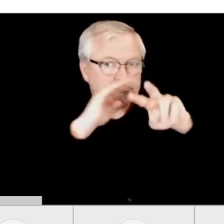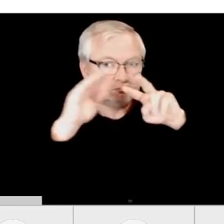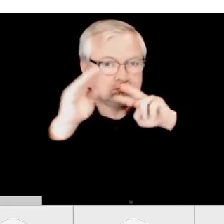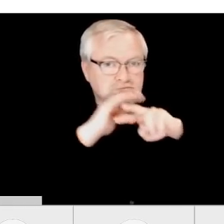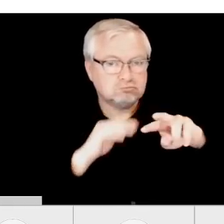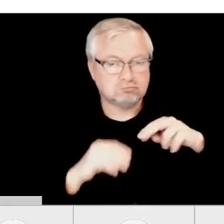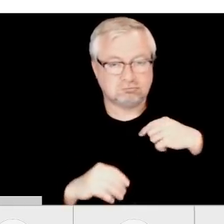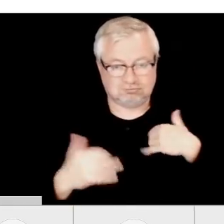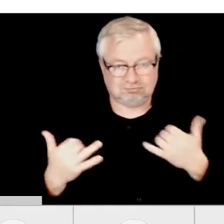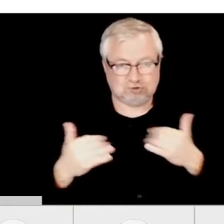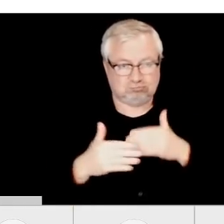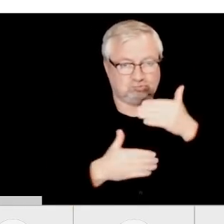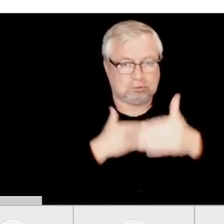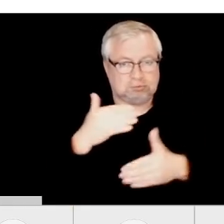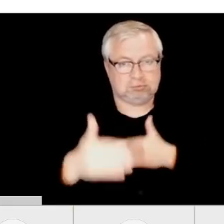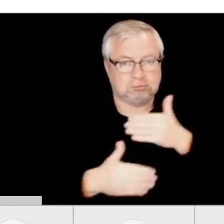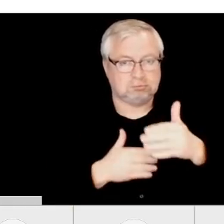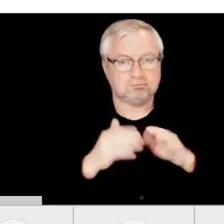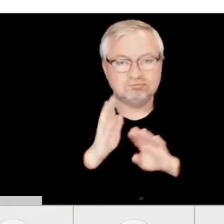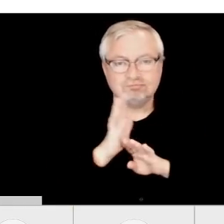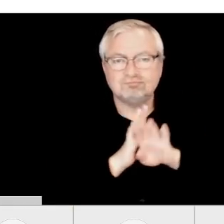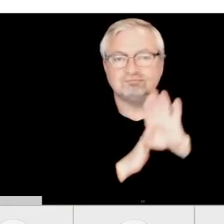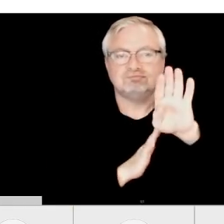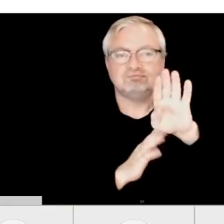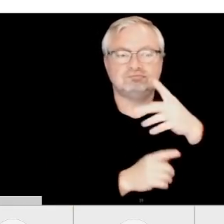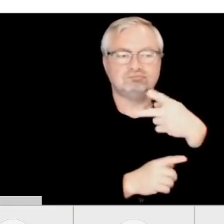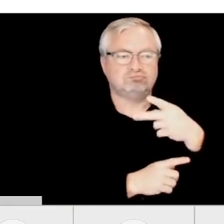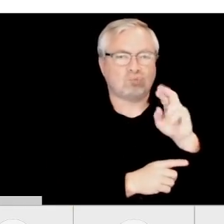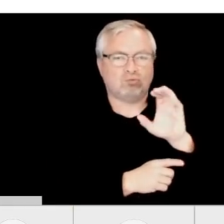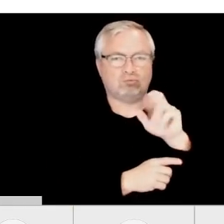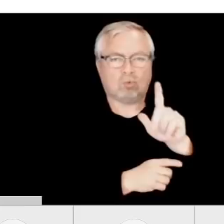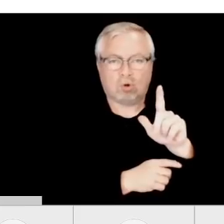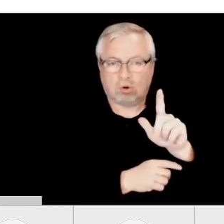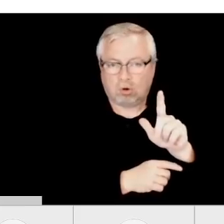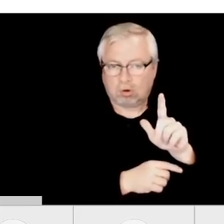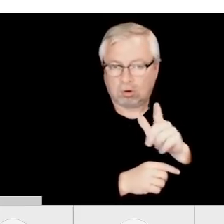developing protocols that make it clear who should be tested.